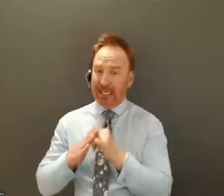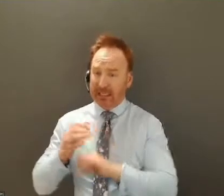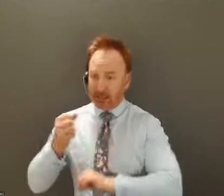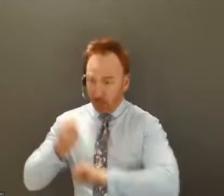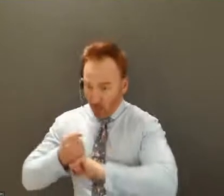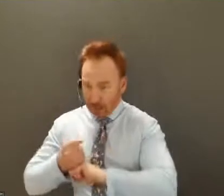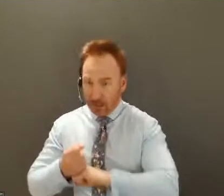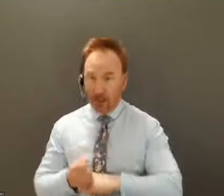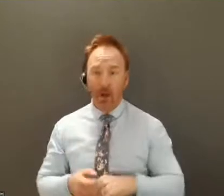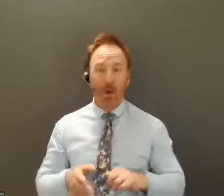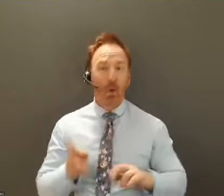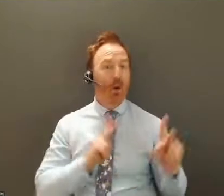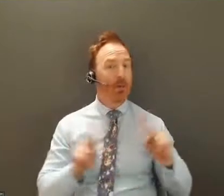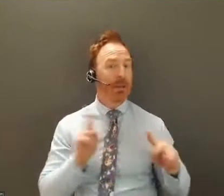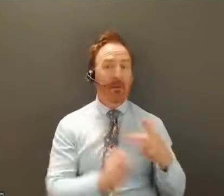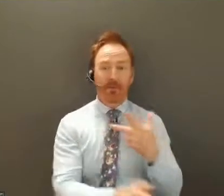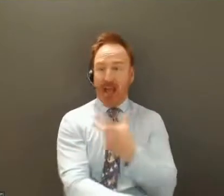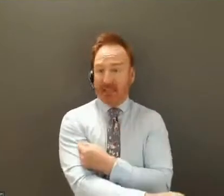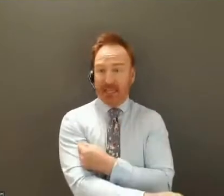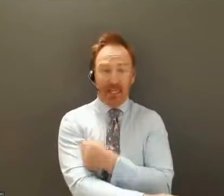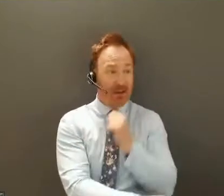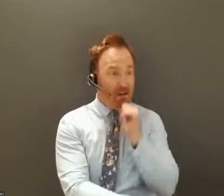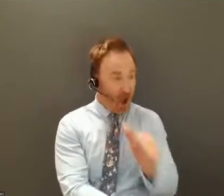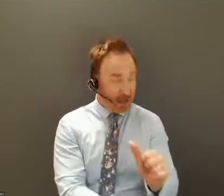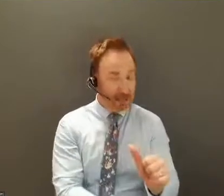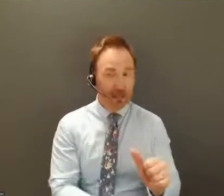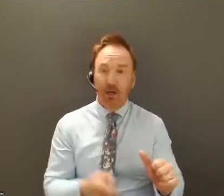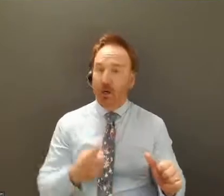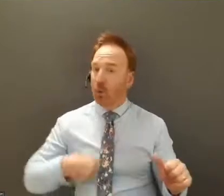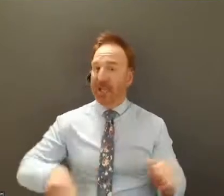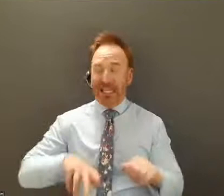think our approach is sound and